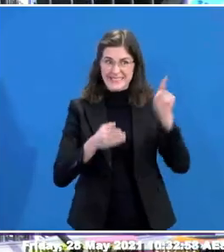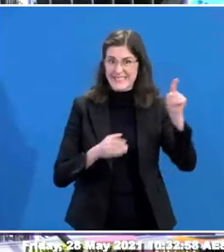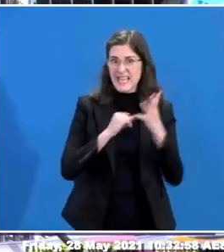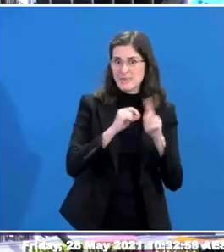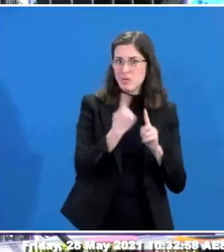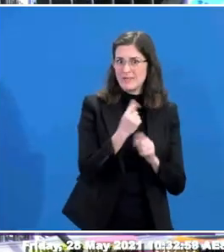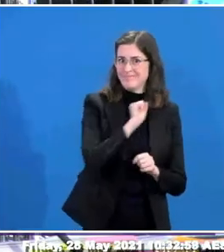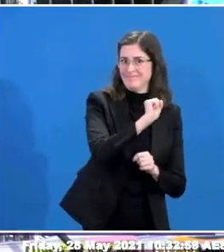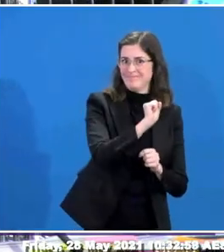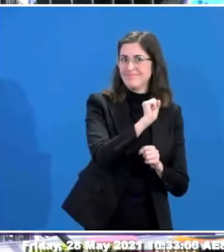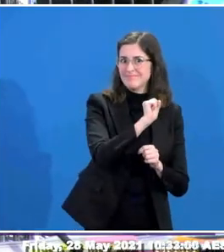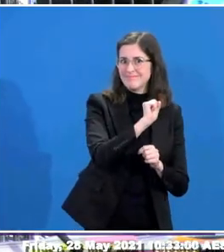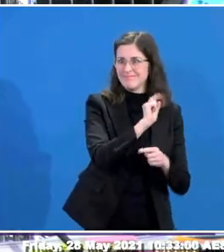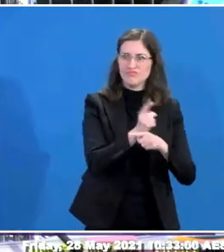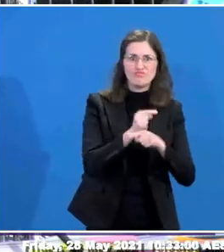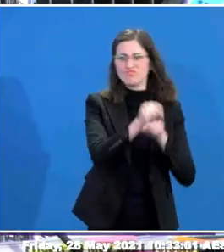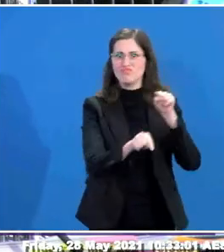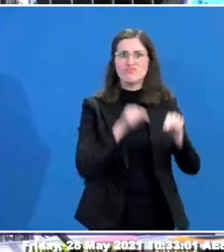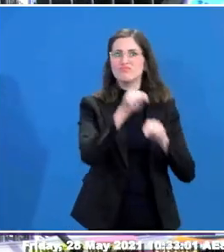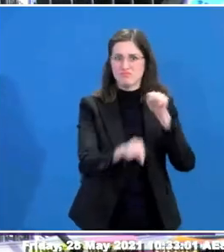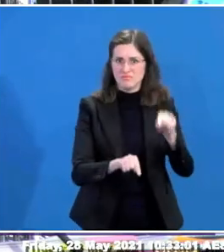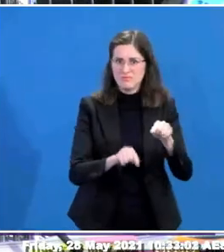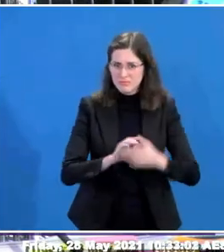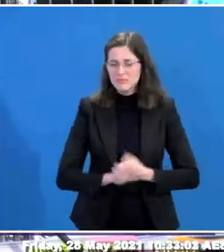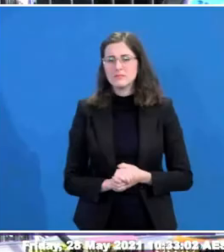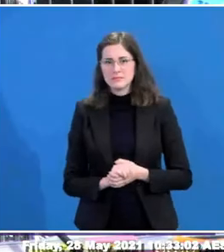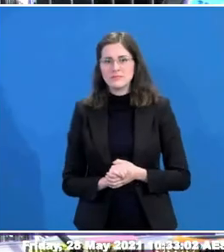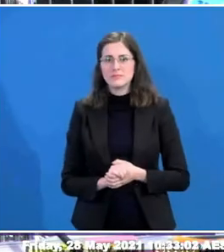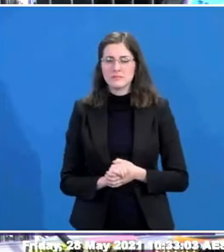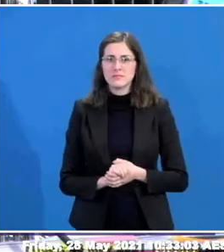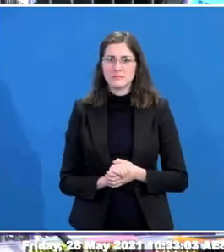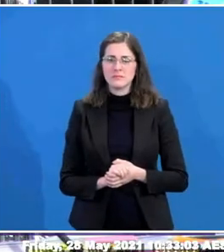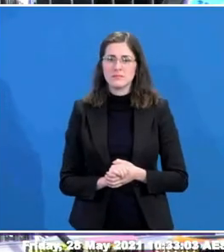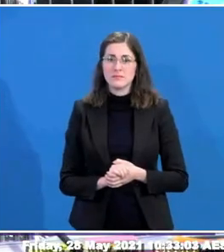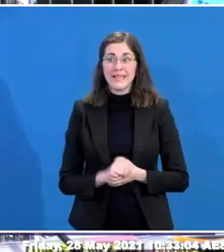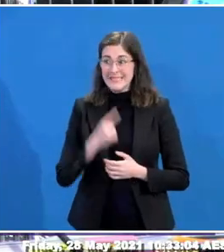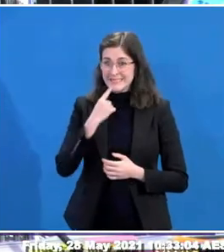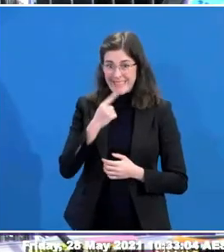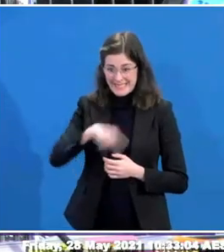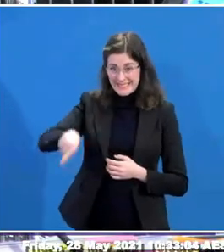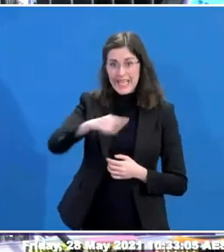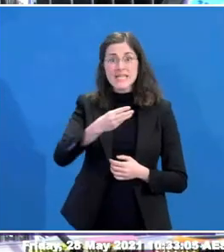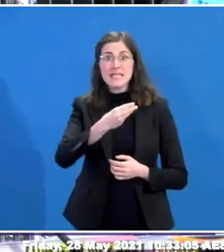Yes. Yes. And there is allegations about some staff feeling bullied? Yes.